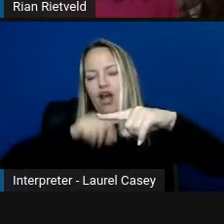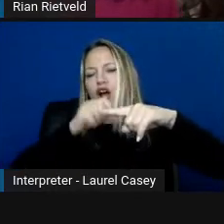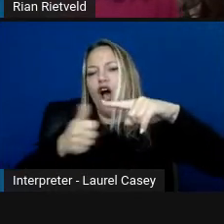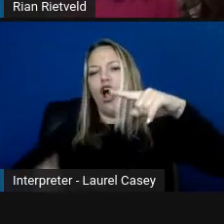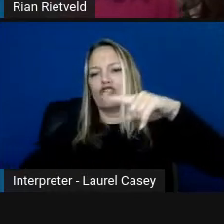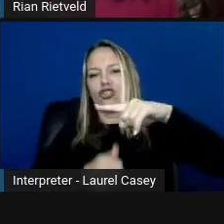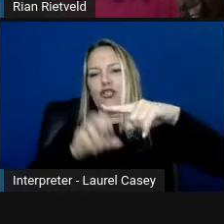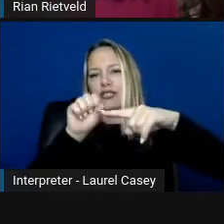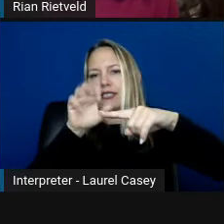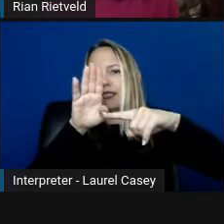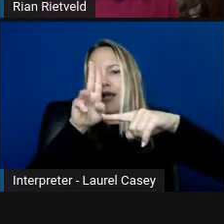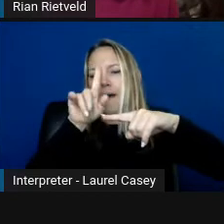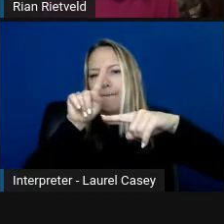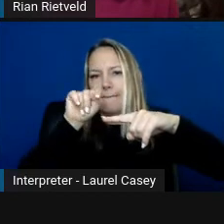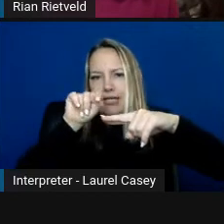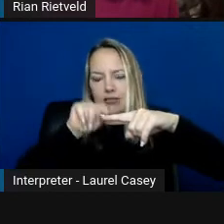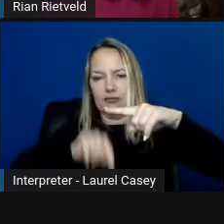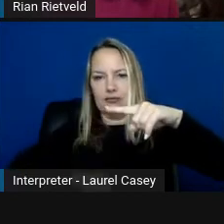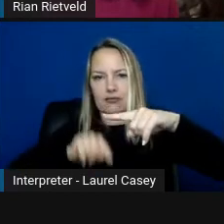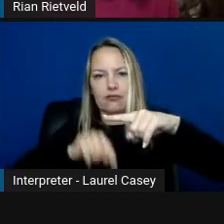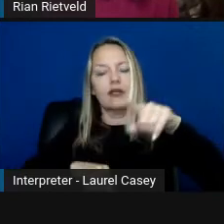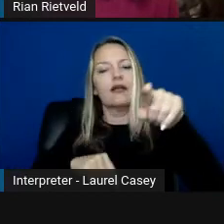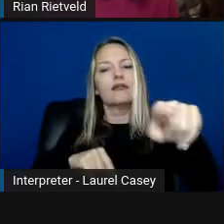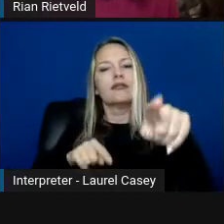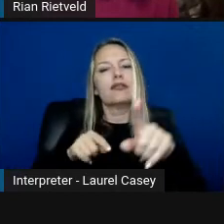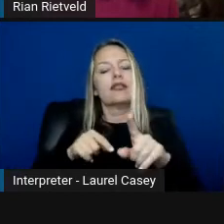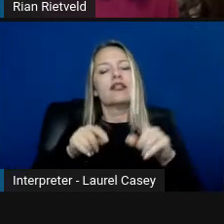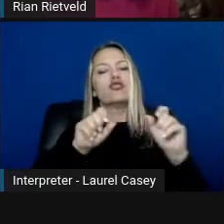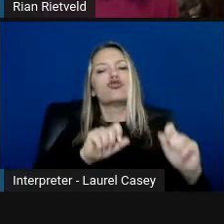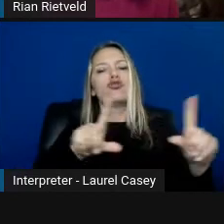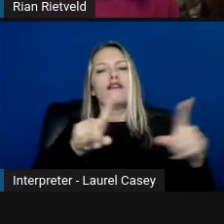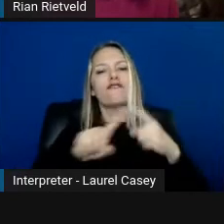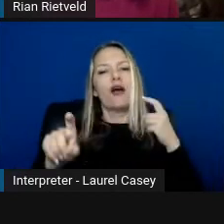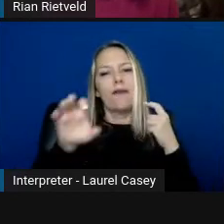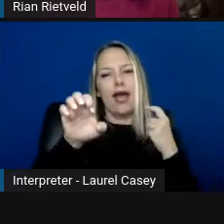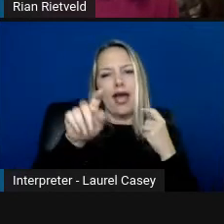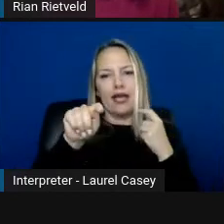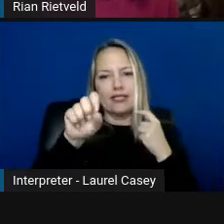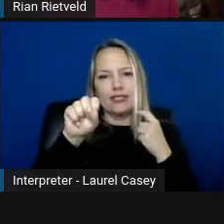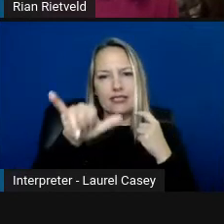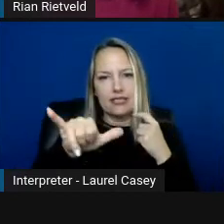This is a screenshot from Etsy. They've got that register button and then underneath it,